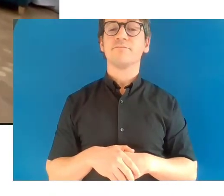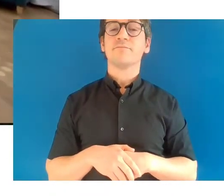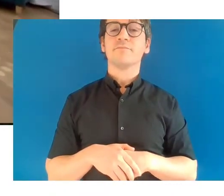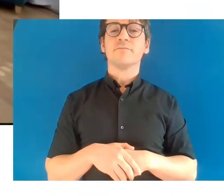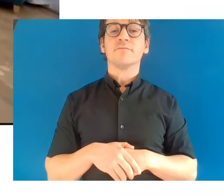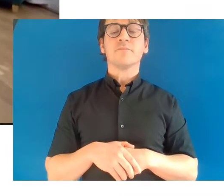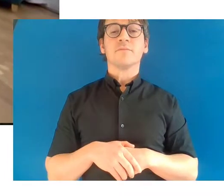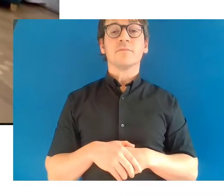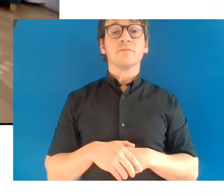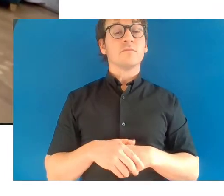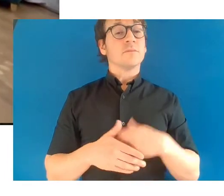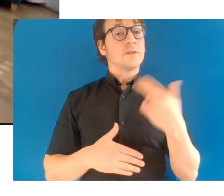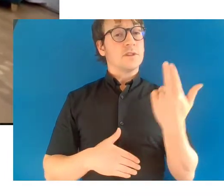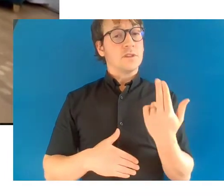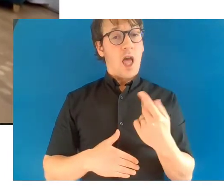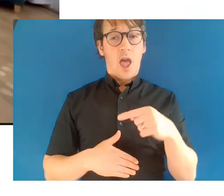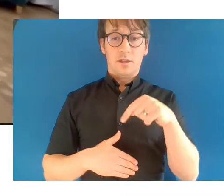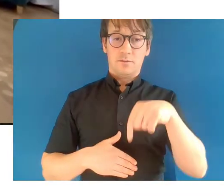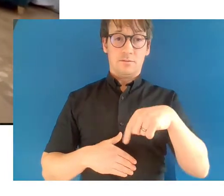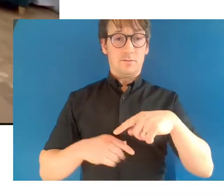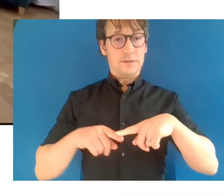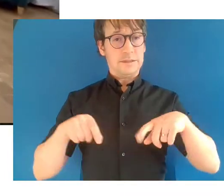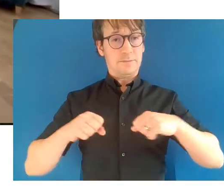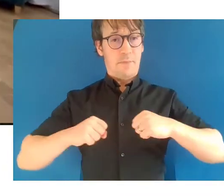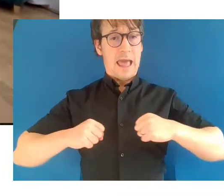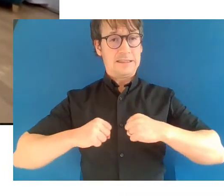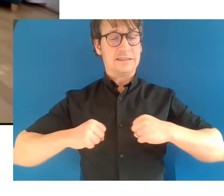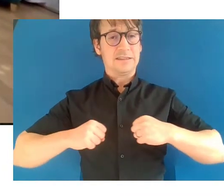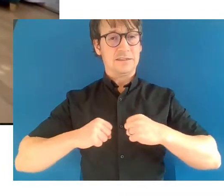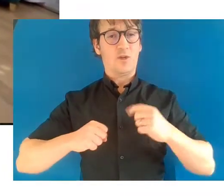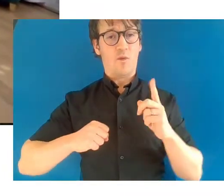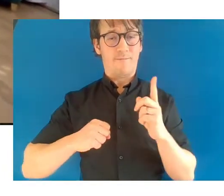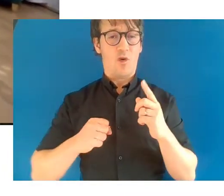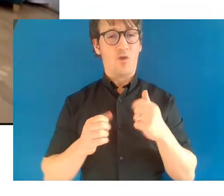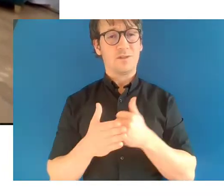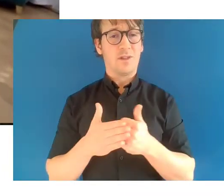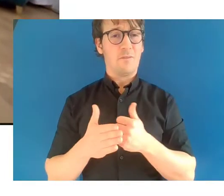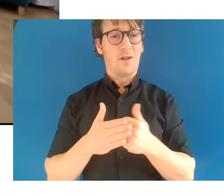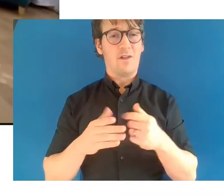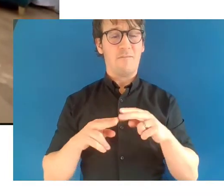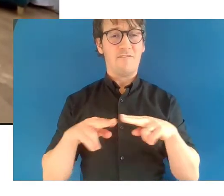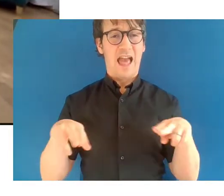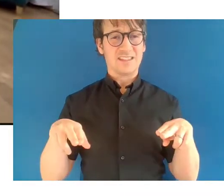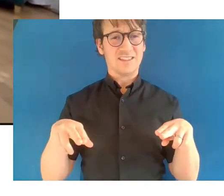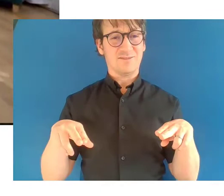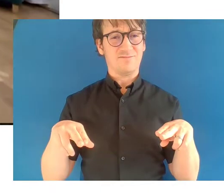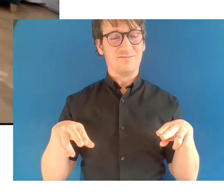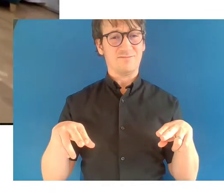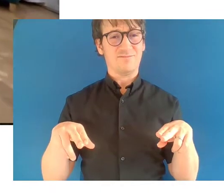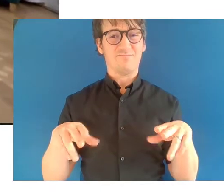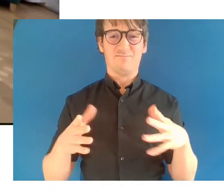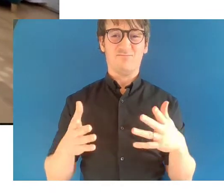We have designed this space as a typical apartment so we can set up and run our experiments with